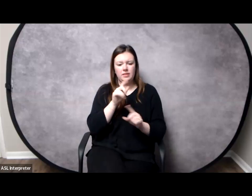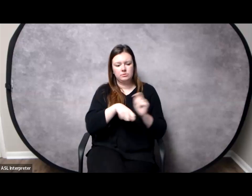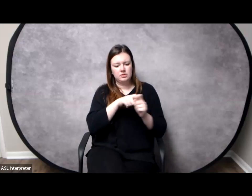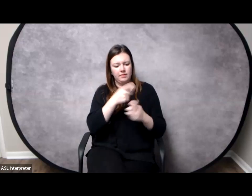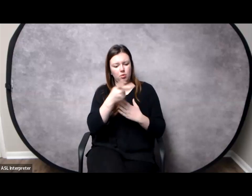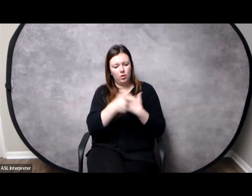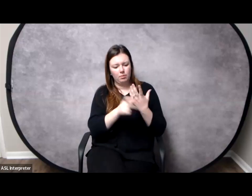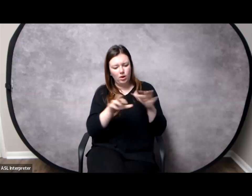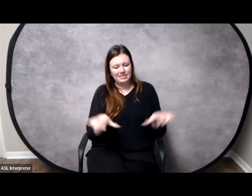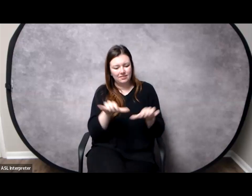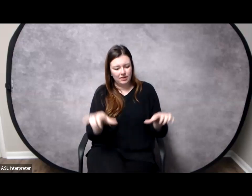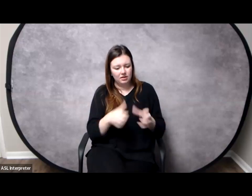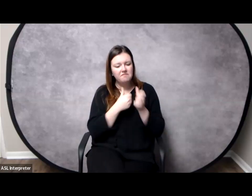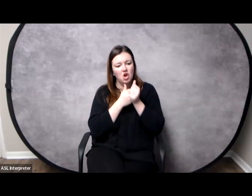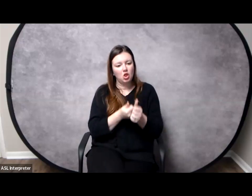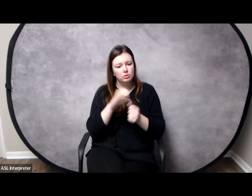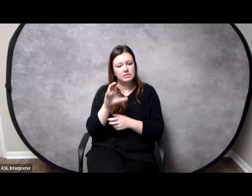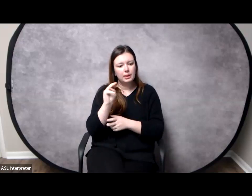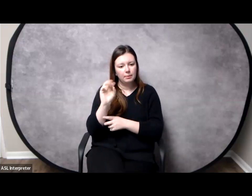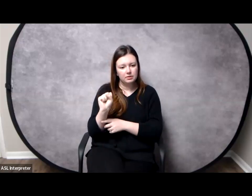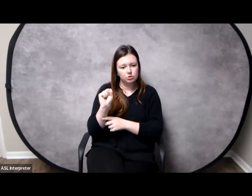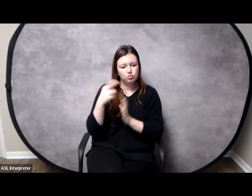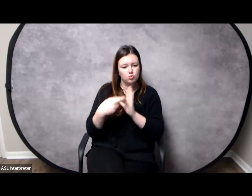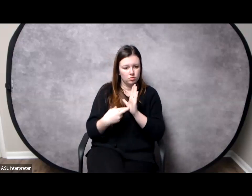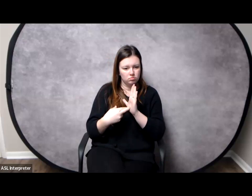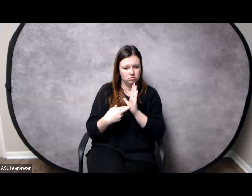consistent with the CMS regulations, that's not enough.